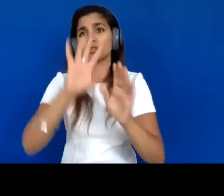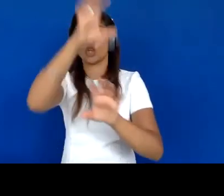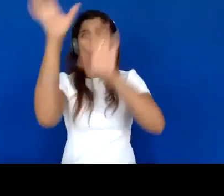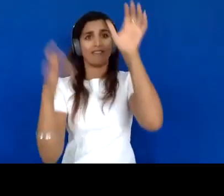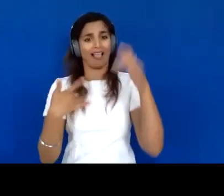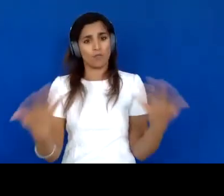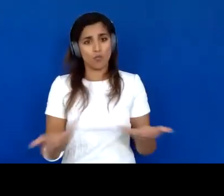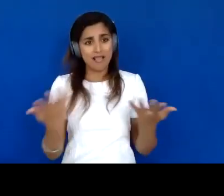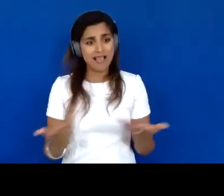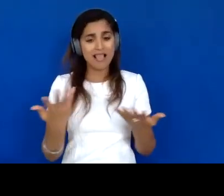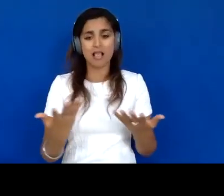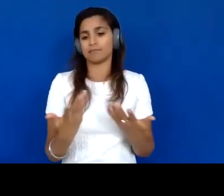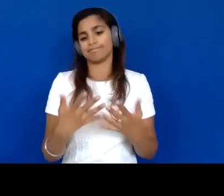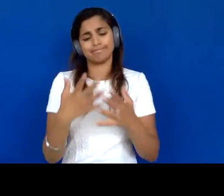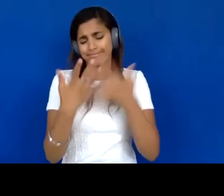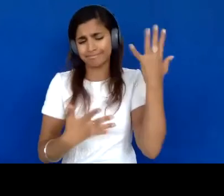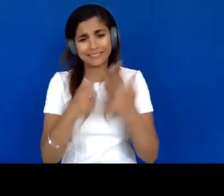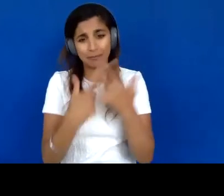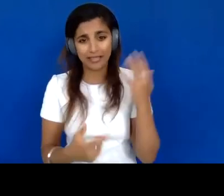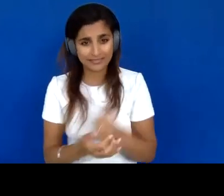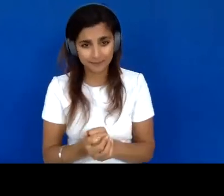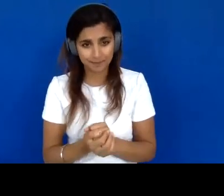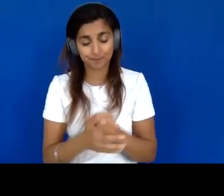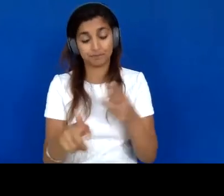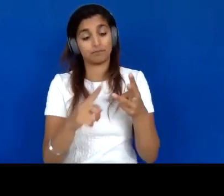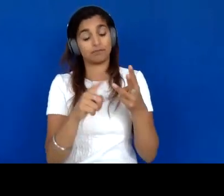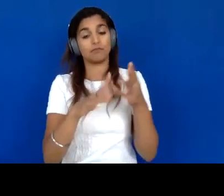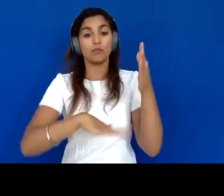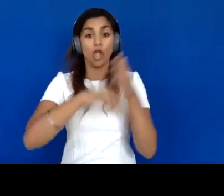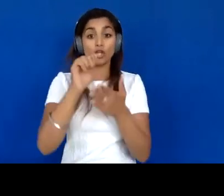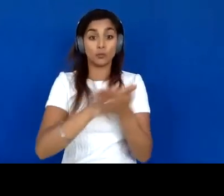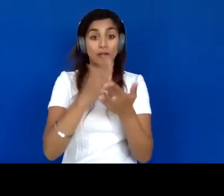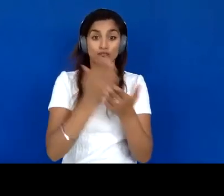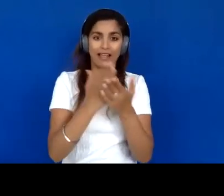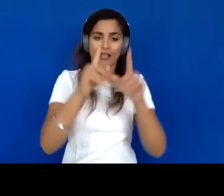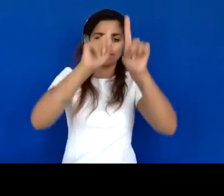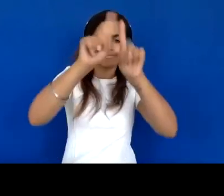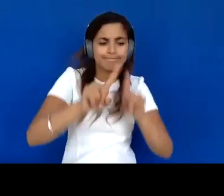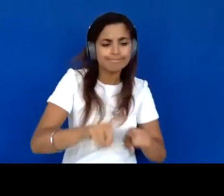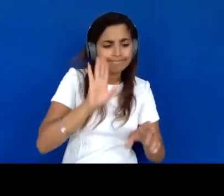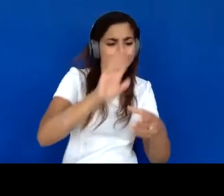this way the cultural model can be seen to draw heavily on the concept of intersectionality whilst also recognizing the influence that